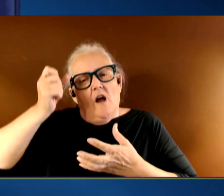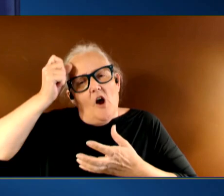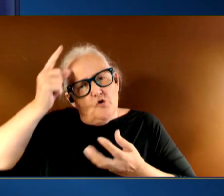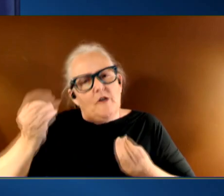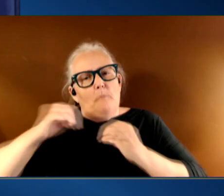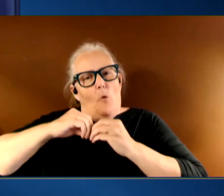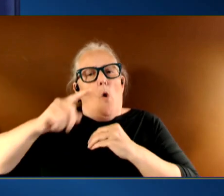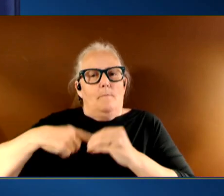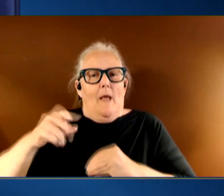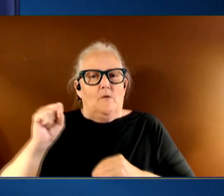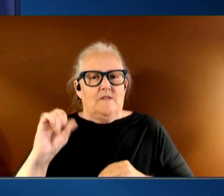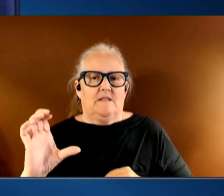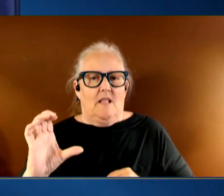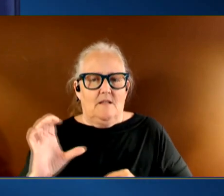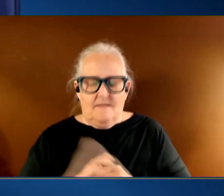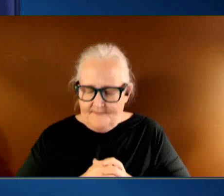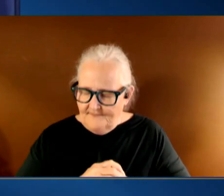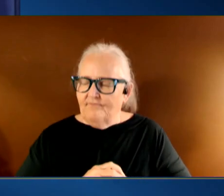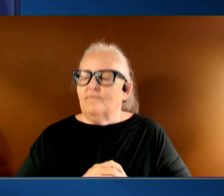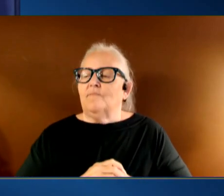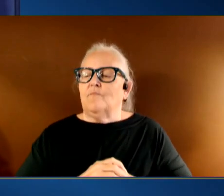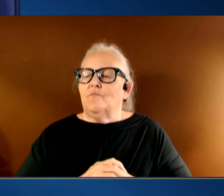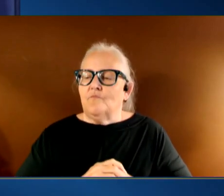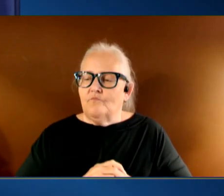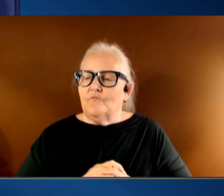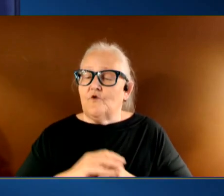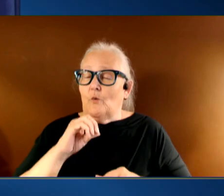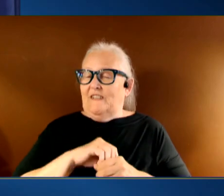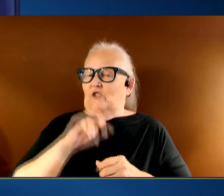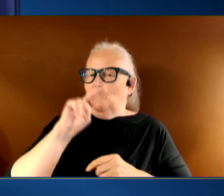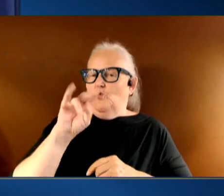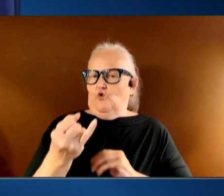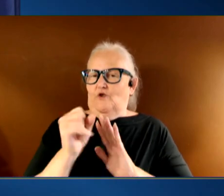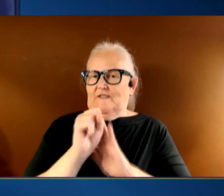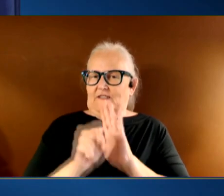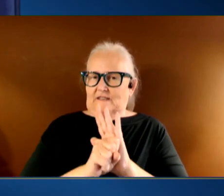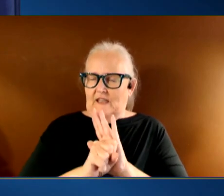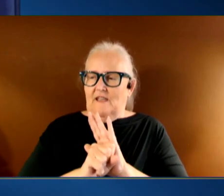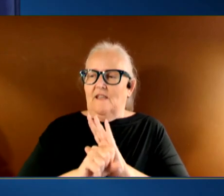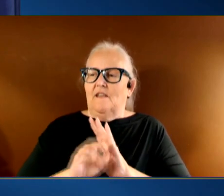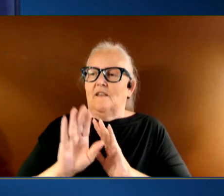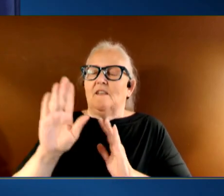the things that we've tapped into in New Jersey's medical for physician license requires that all